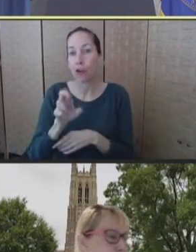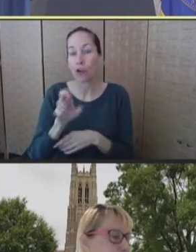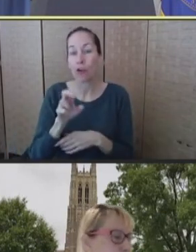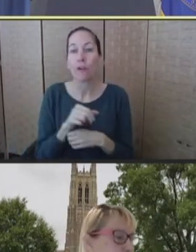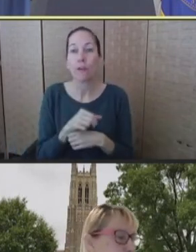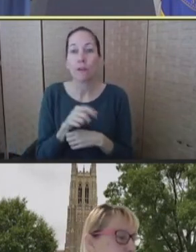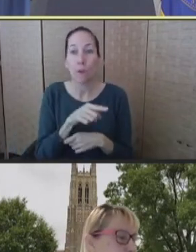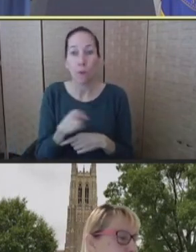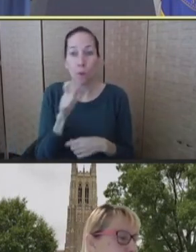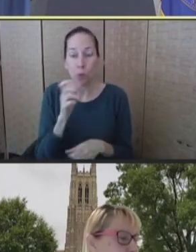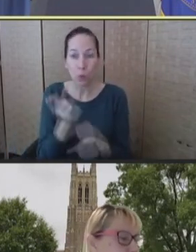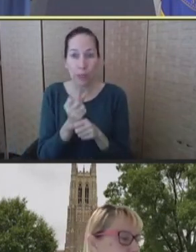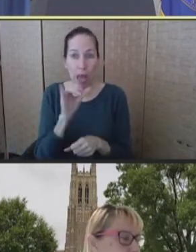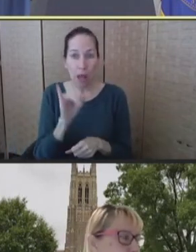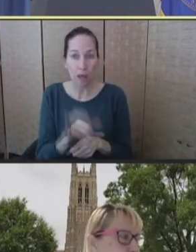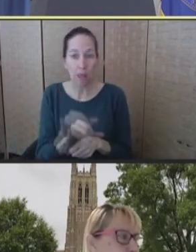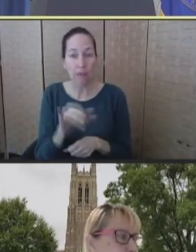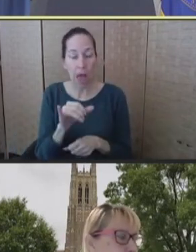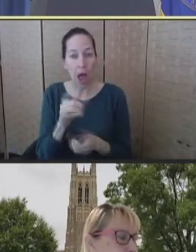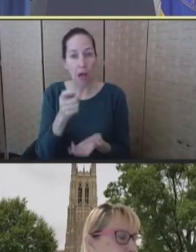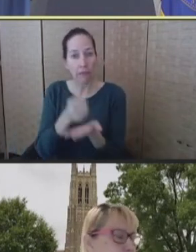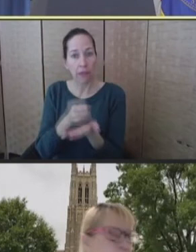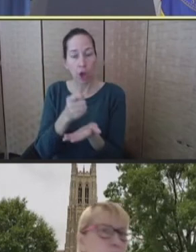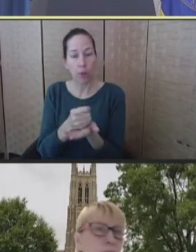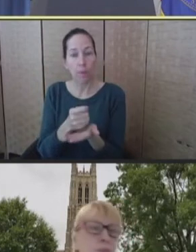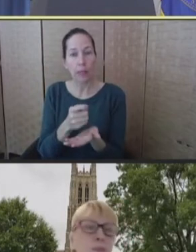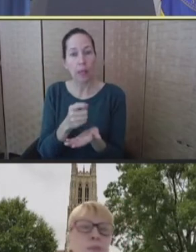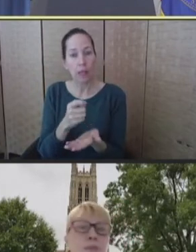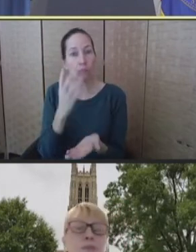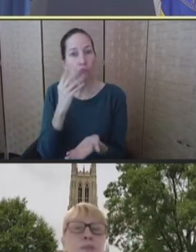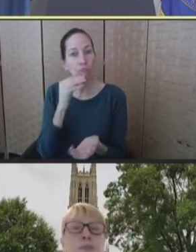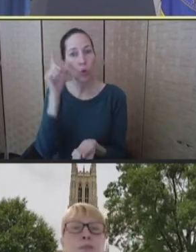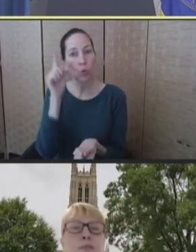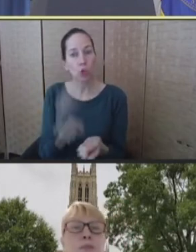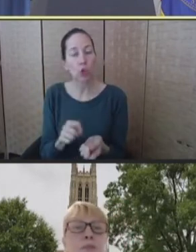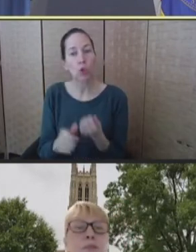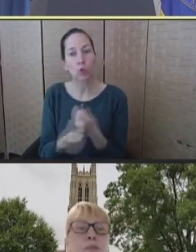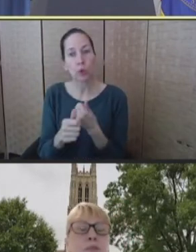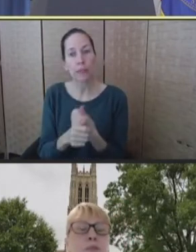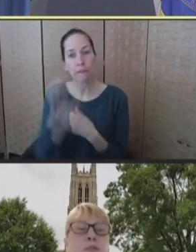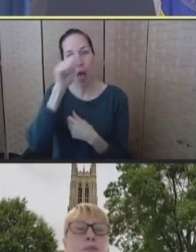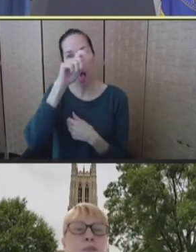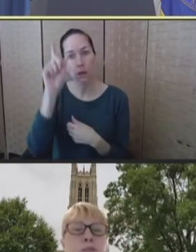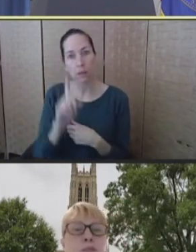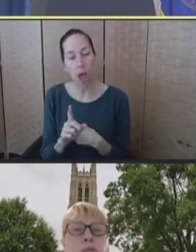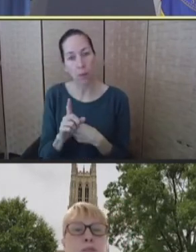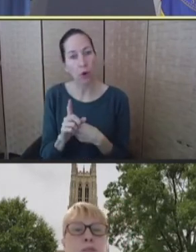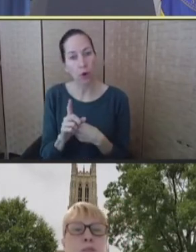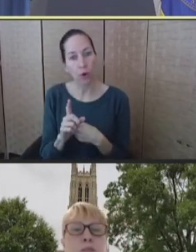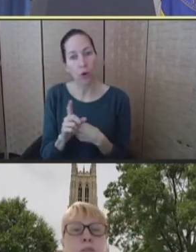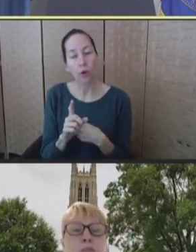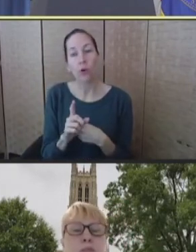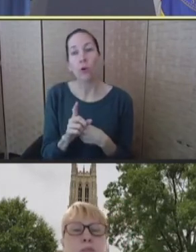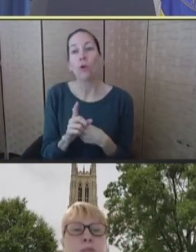vaccine or BCG immunotherapy had a reduced risk of Alzheimer's disease compared to those with bladder cancer who did not.